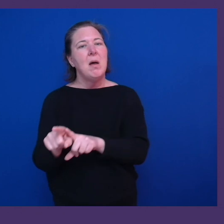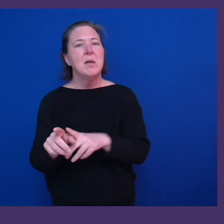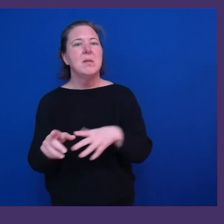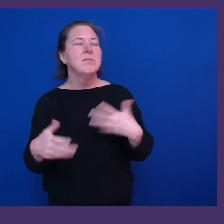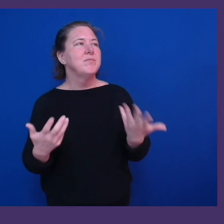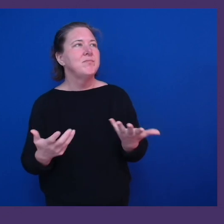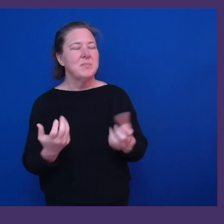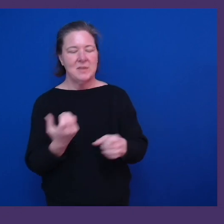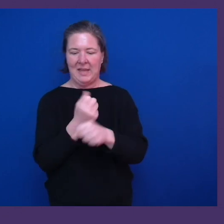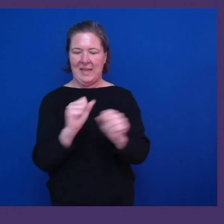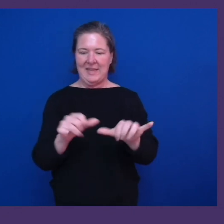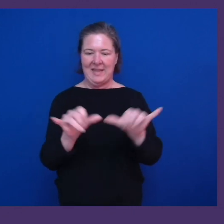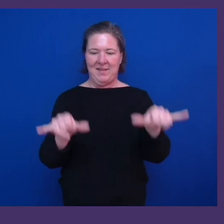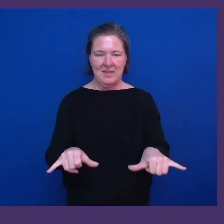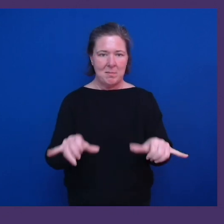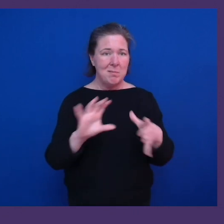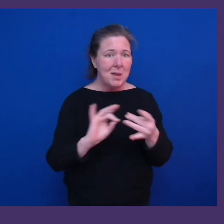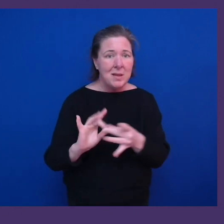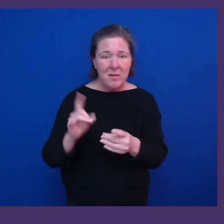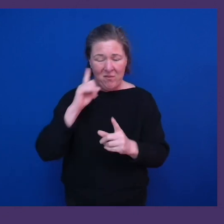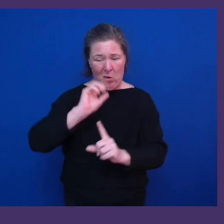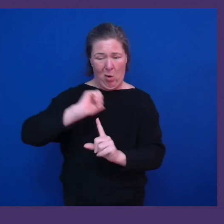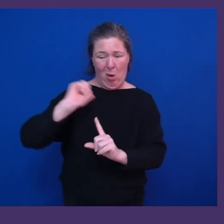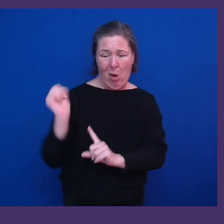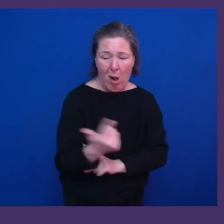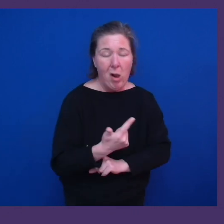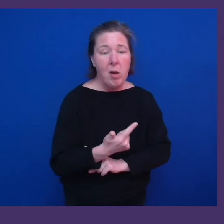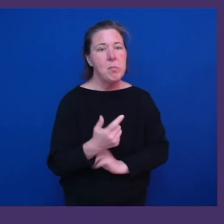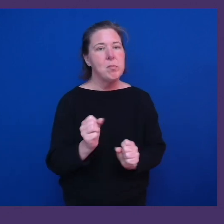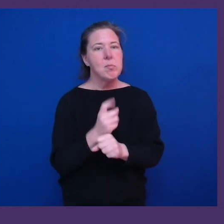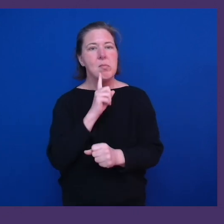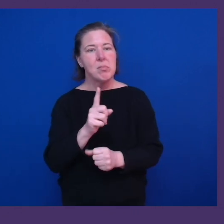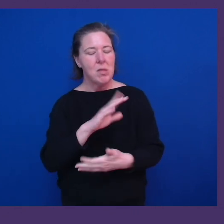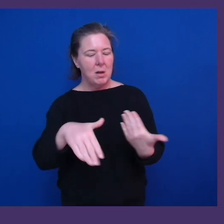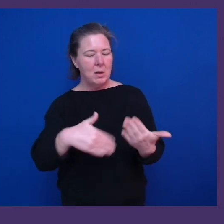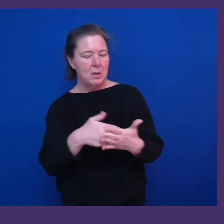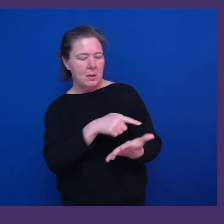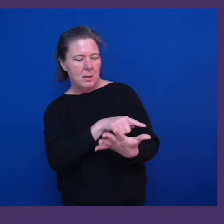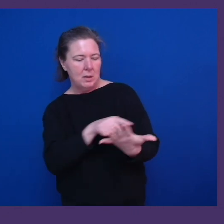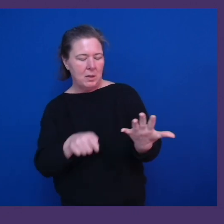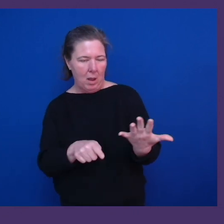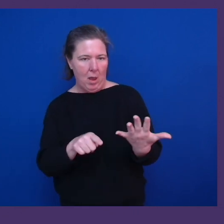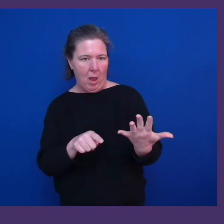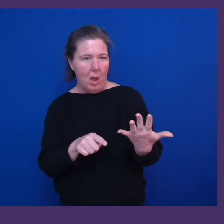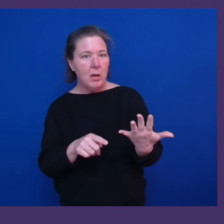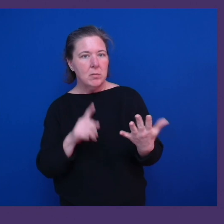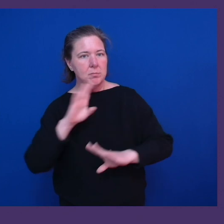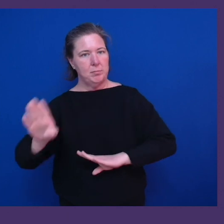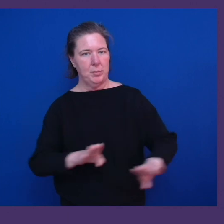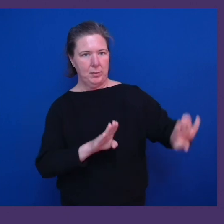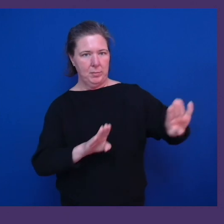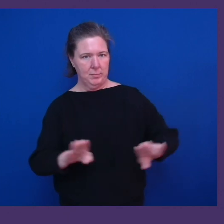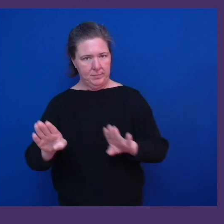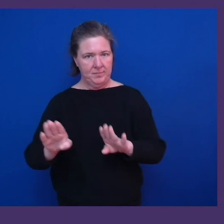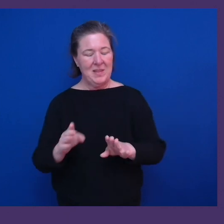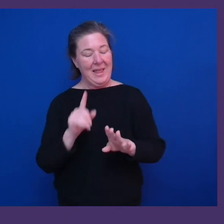of them to make sure all of these personas are behaving in a manner that's safe, respectful, and representative